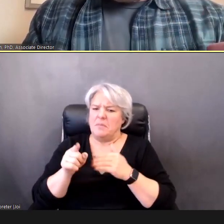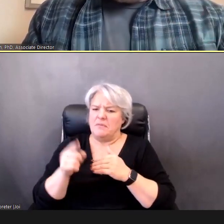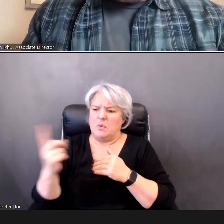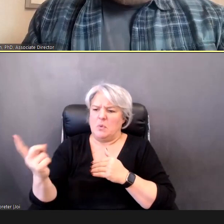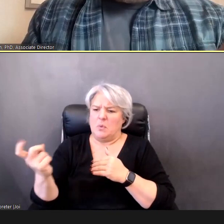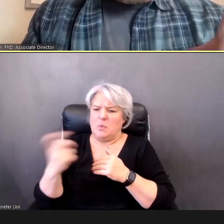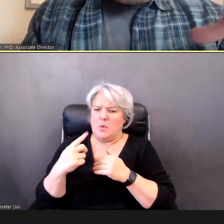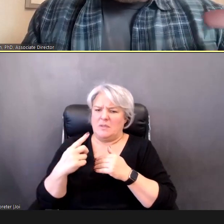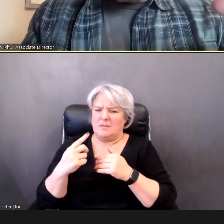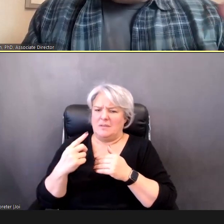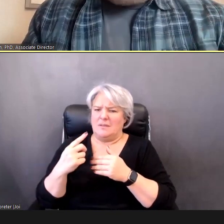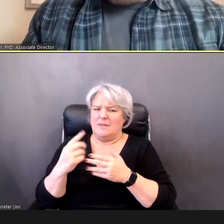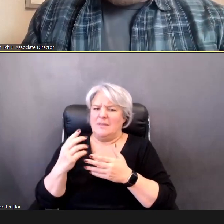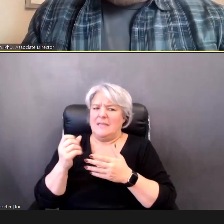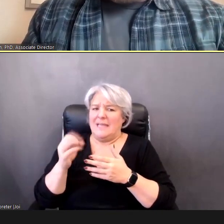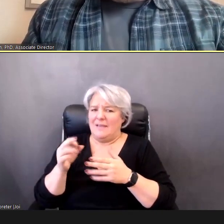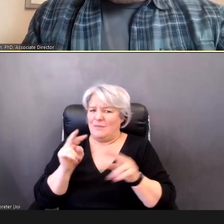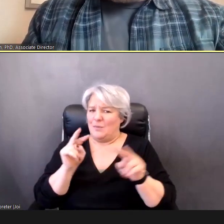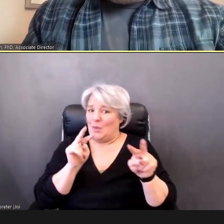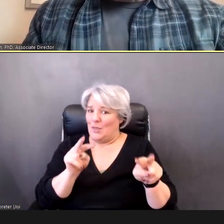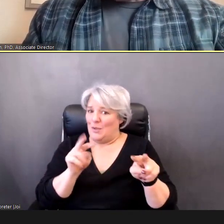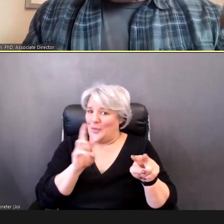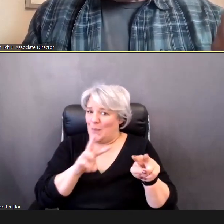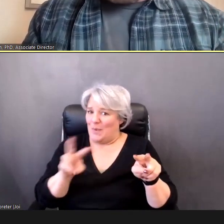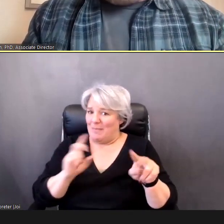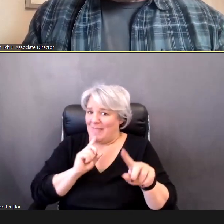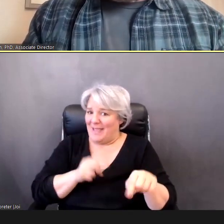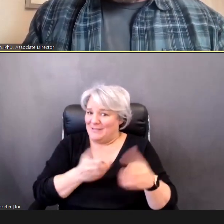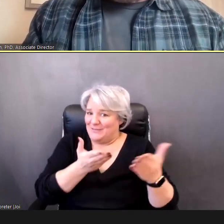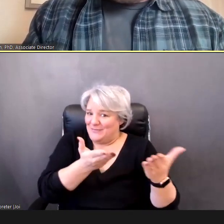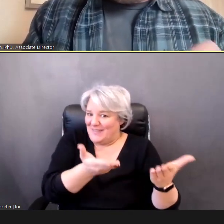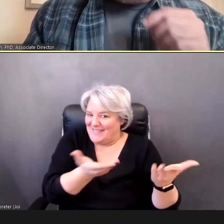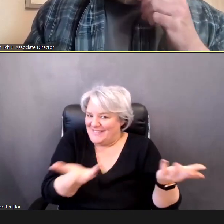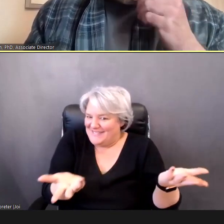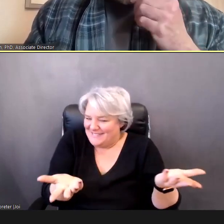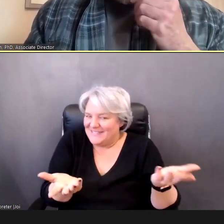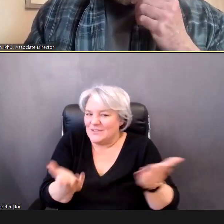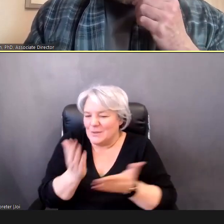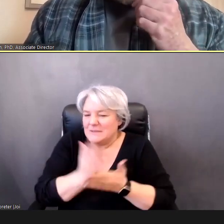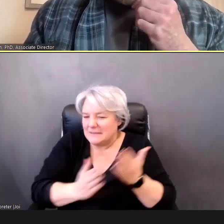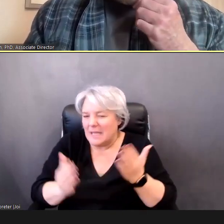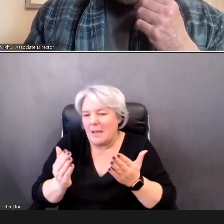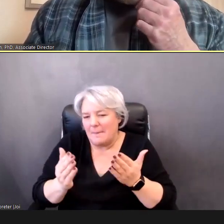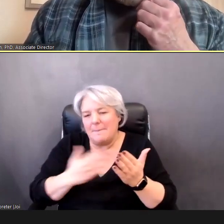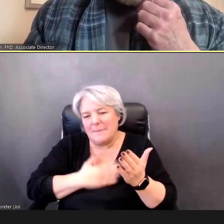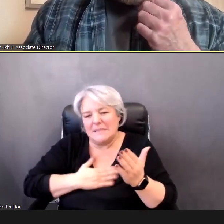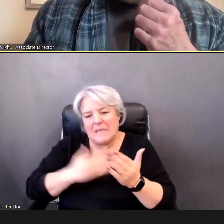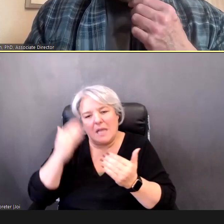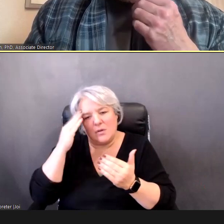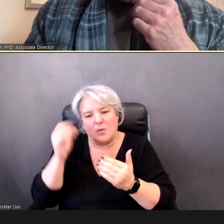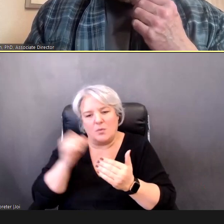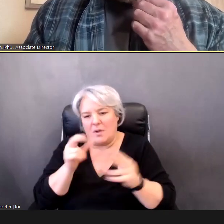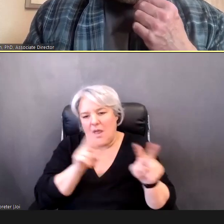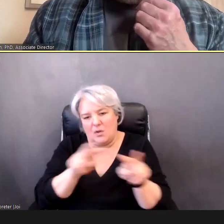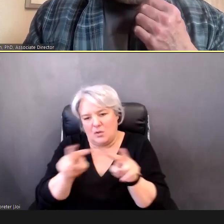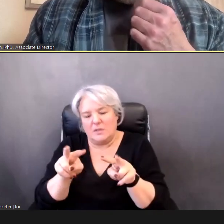these folks had been on our website they would find the an to what they were